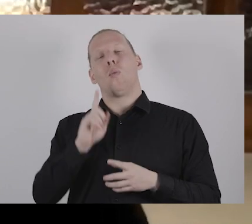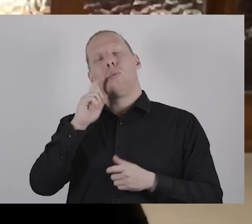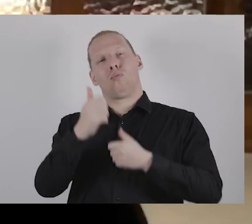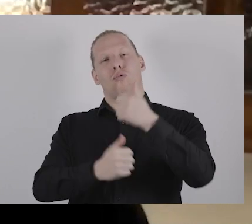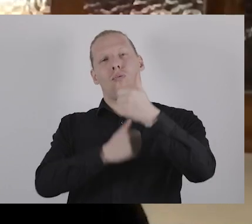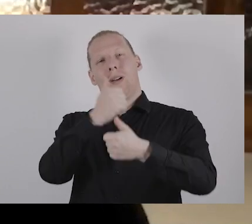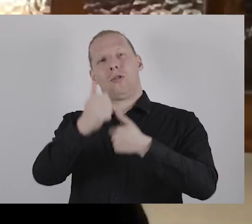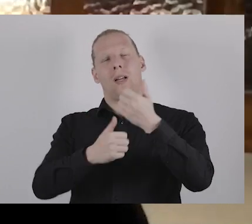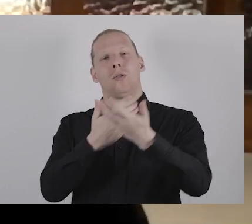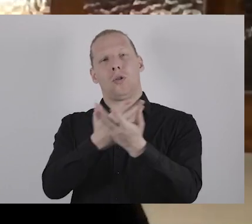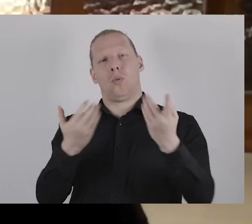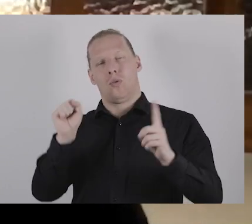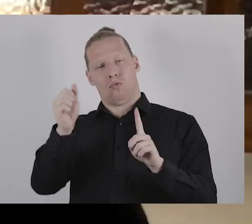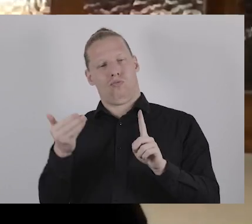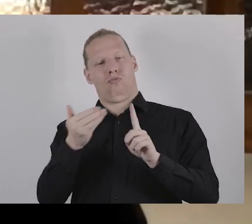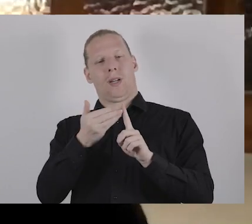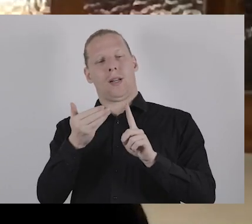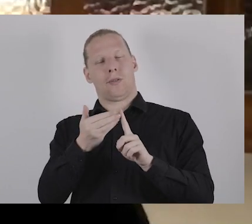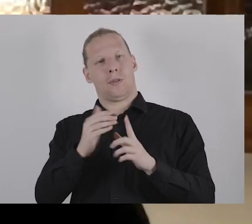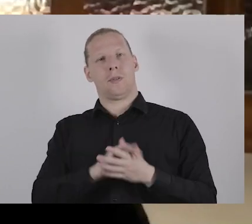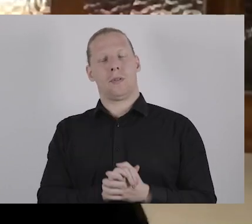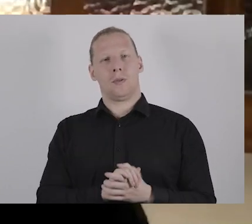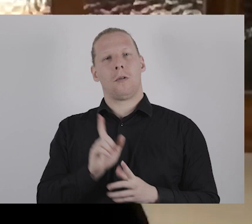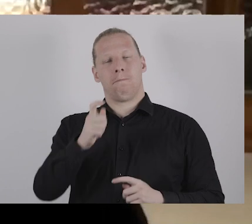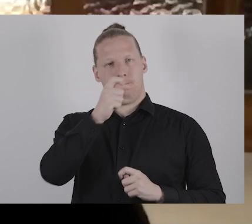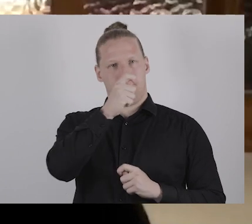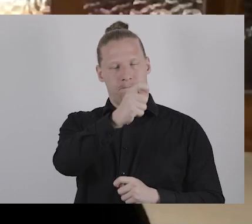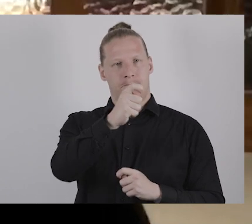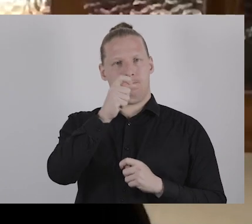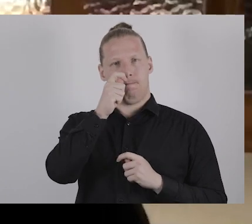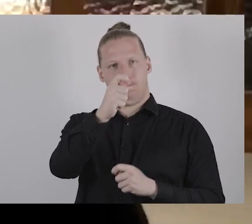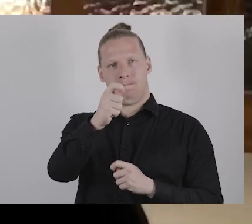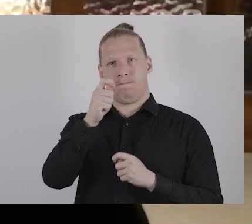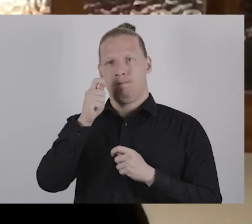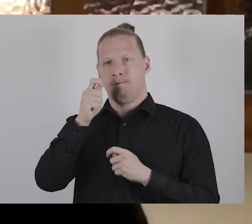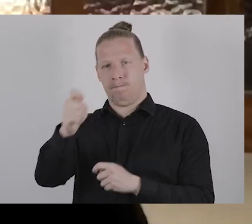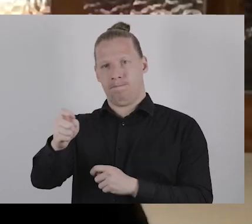on their recognition. Nō reira, tēnā koutou. Tēnā koutou. Tēnā koutou katoa.